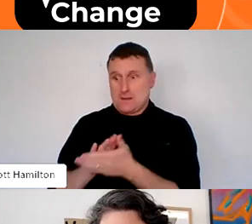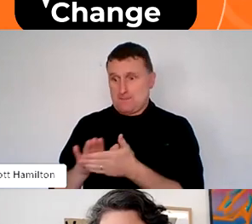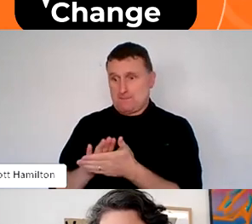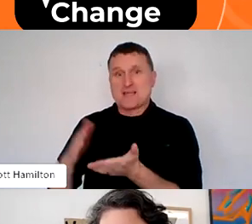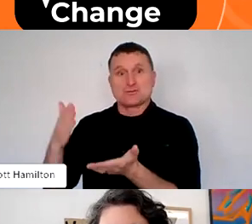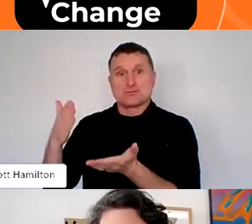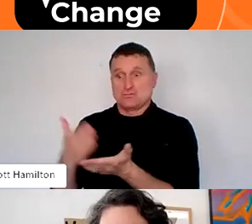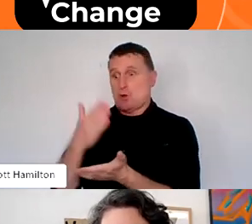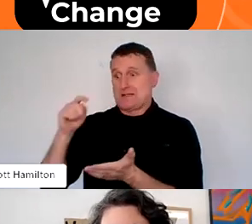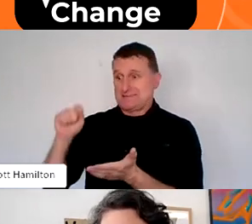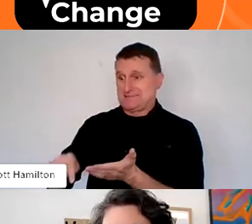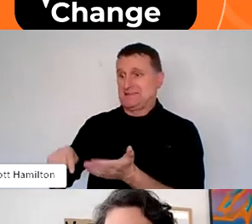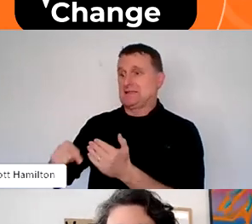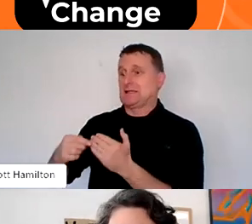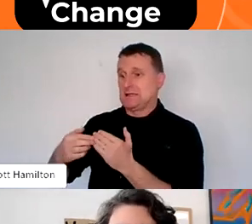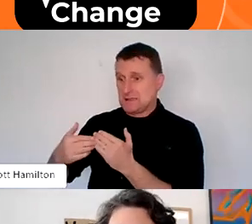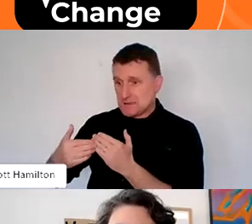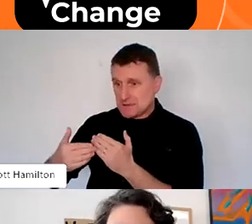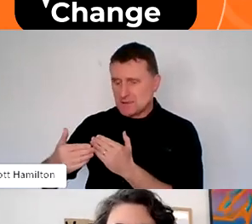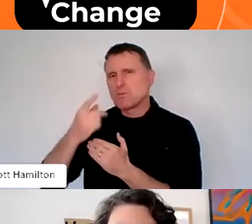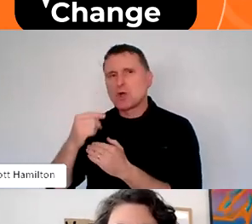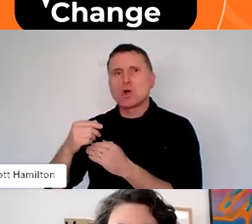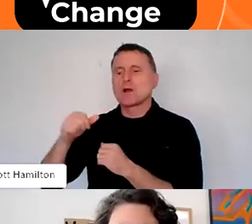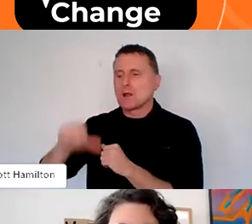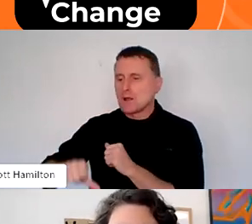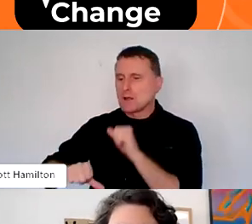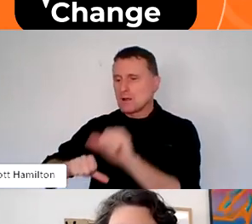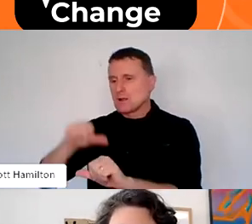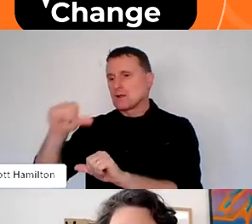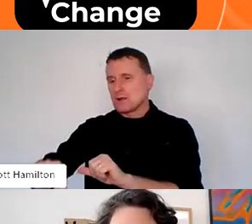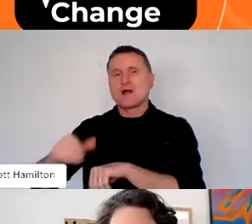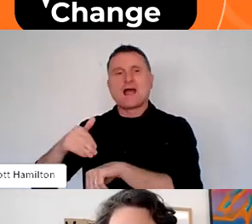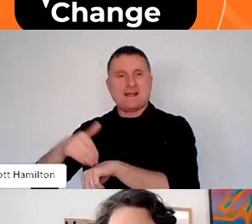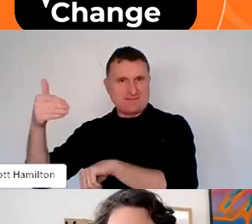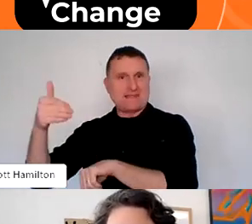cumulative impact on them as they go through their schooling. If